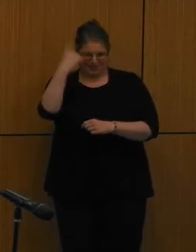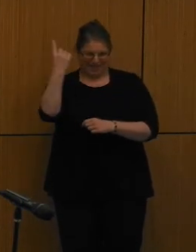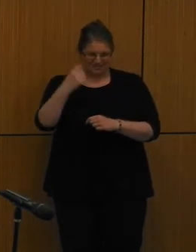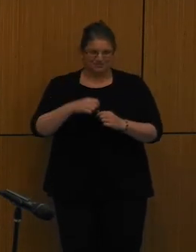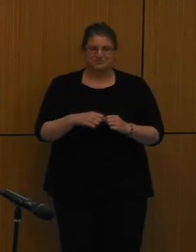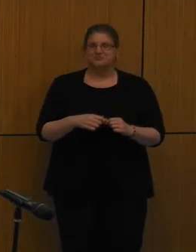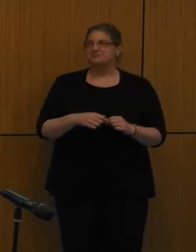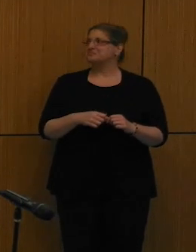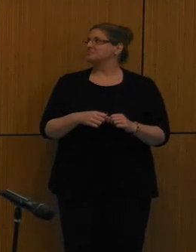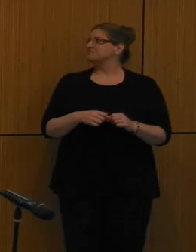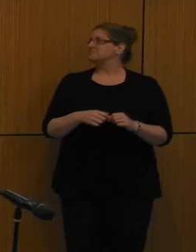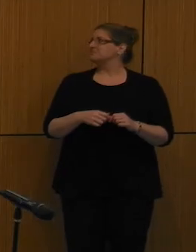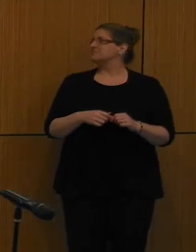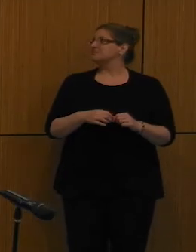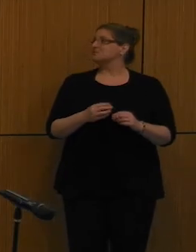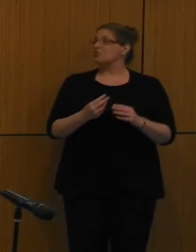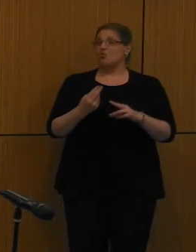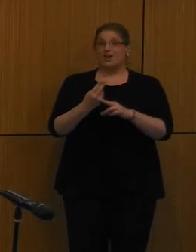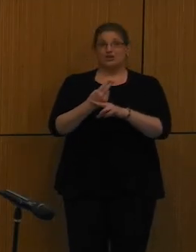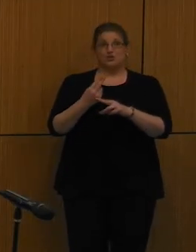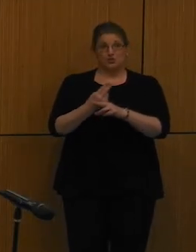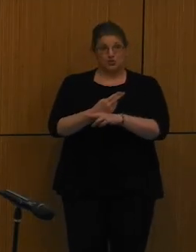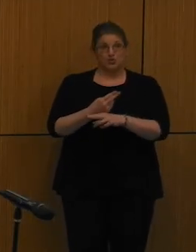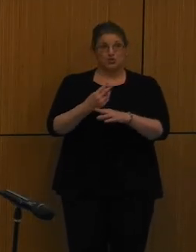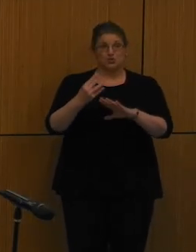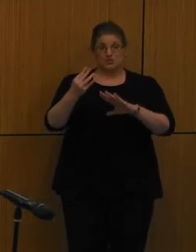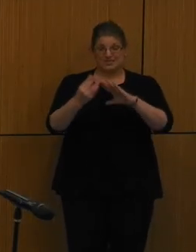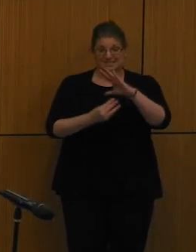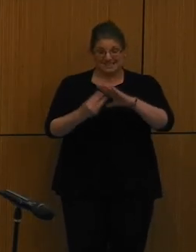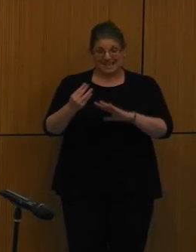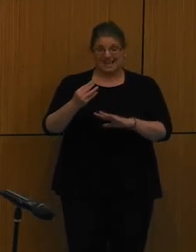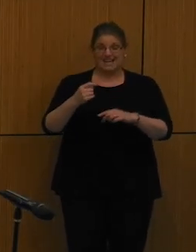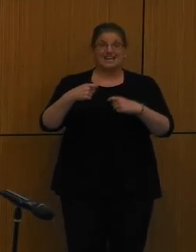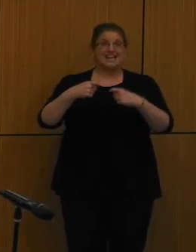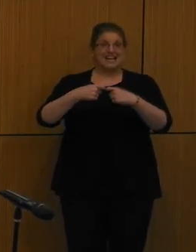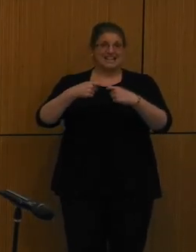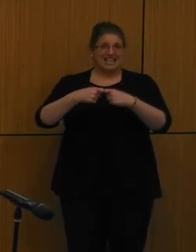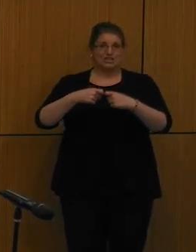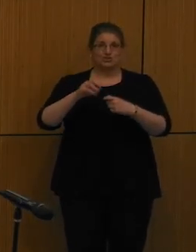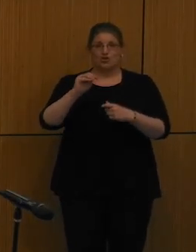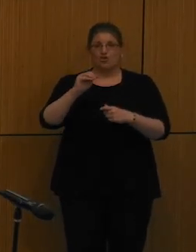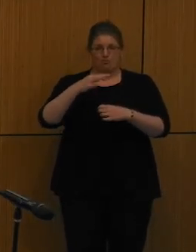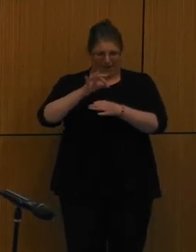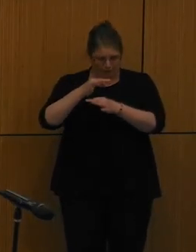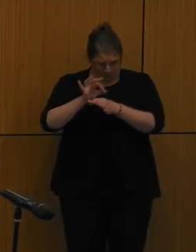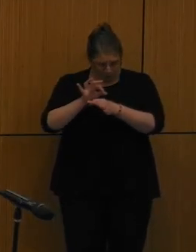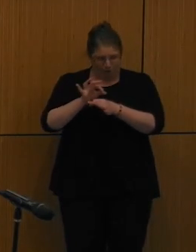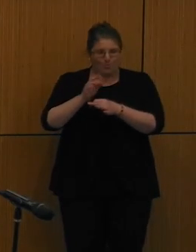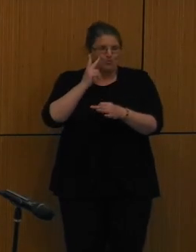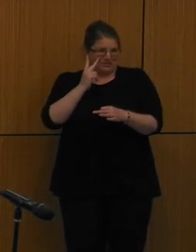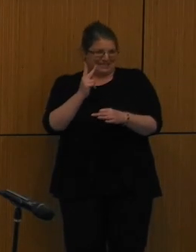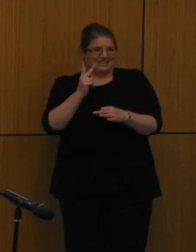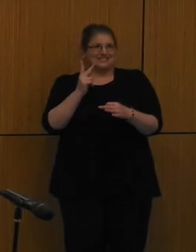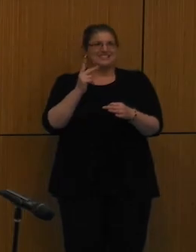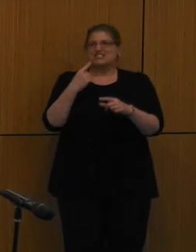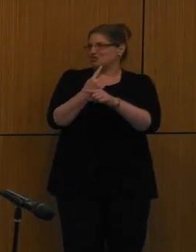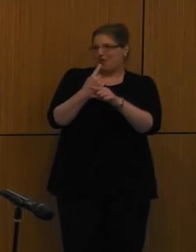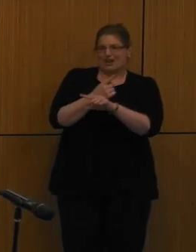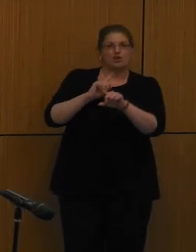So when we use electron microscope, the scanning electron microscope, to look at what's happening here, this is just what a regular microscope. But when we start using scanning